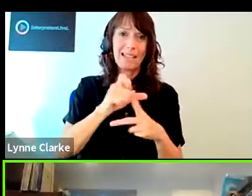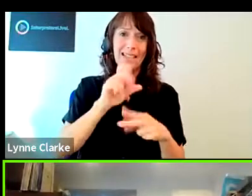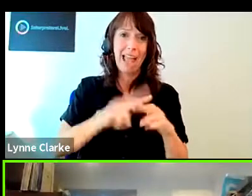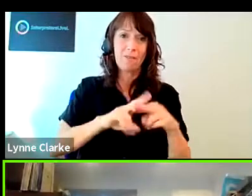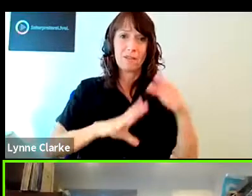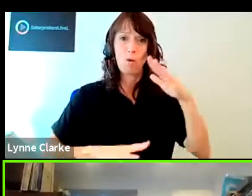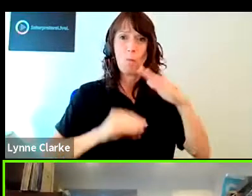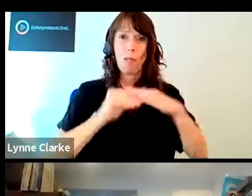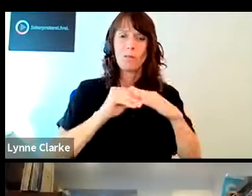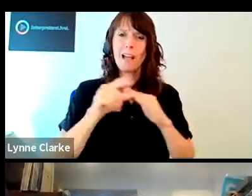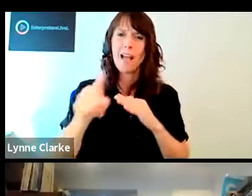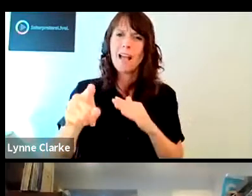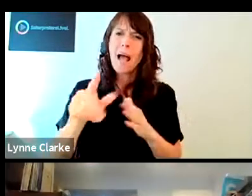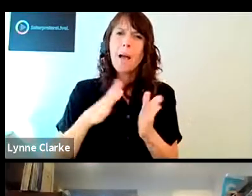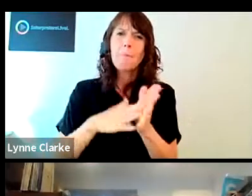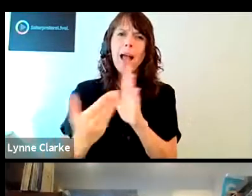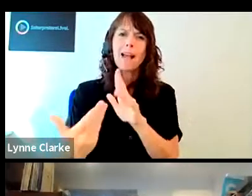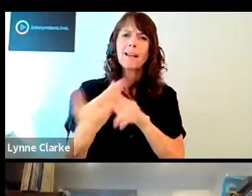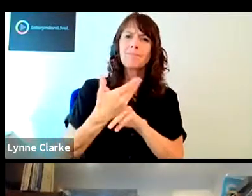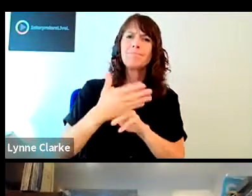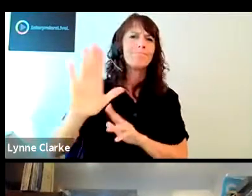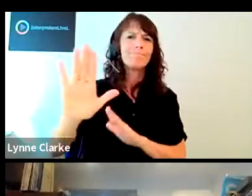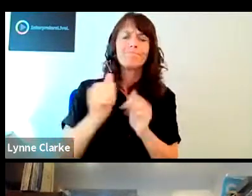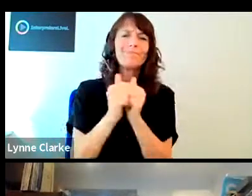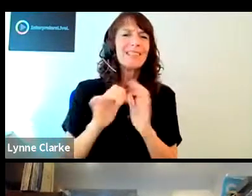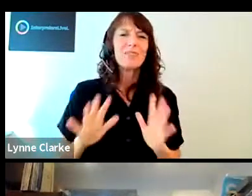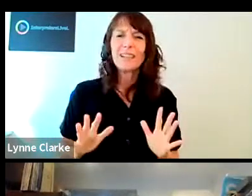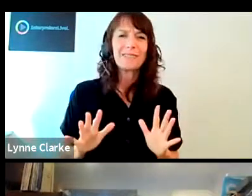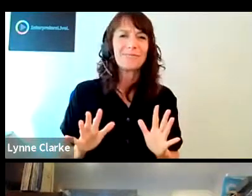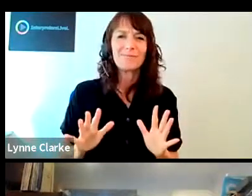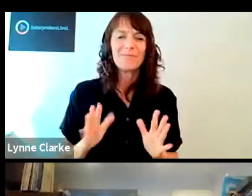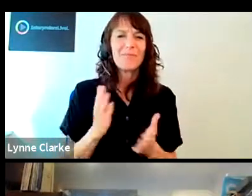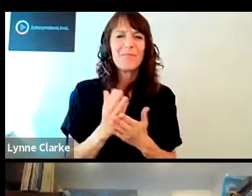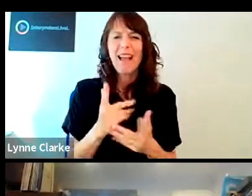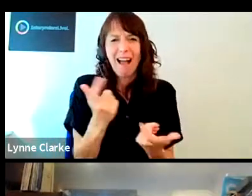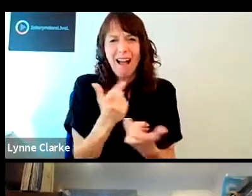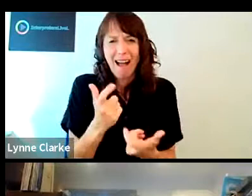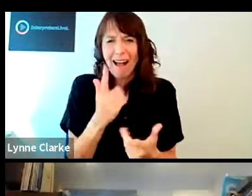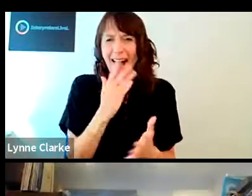I have to disagree with you, Steve, just cause it's more fun this way.